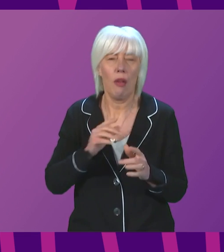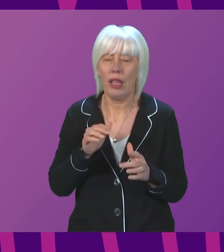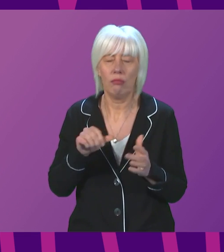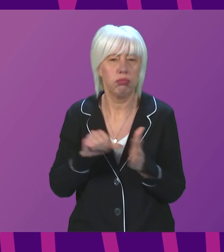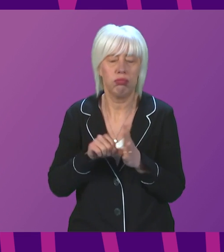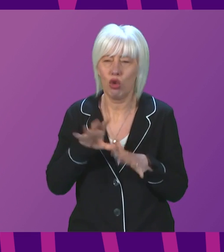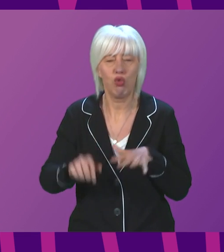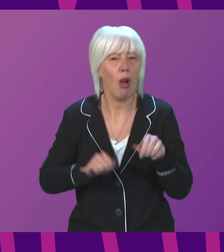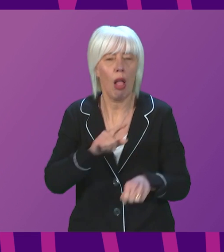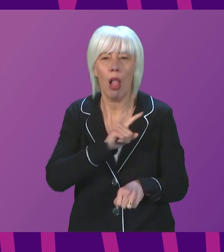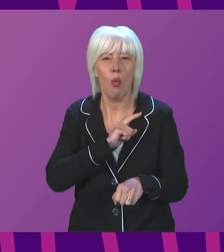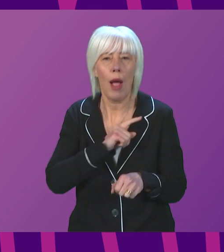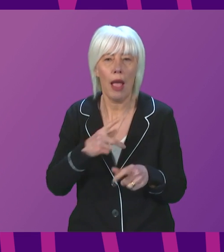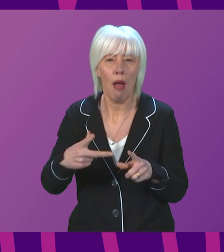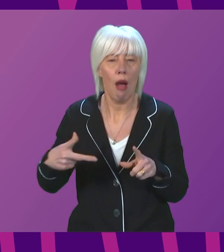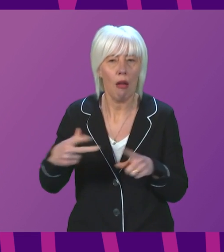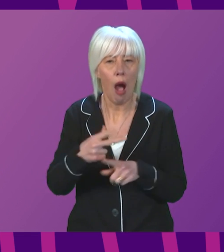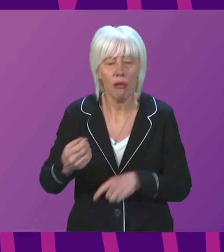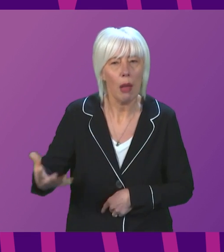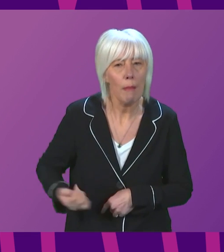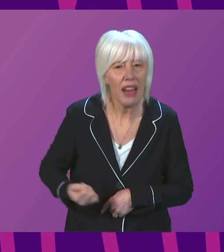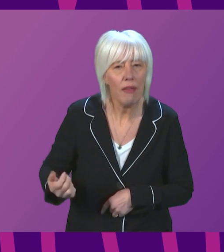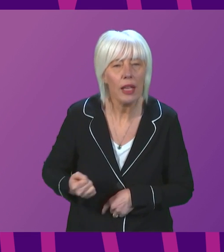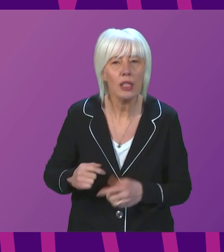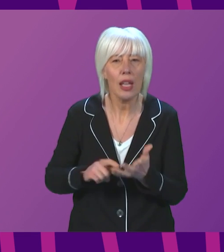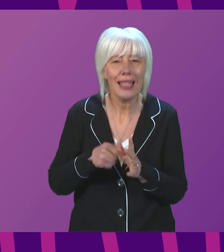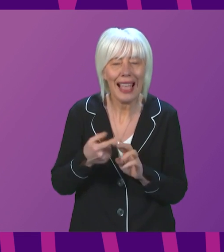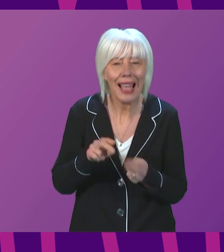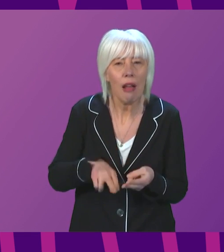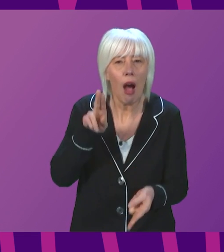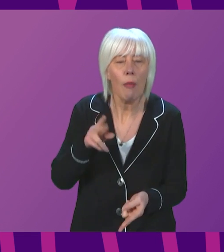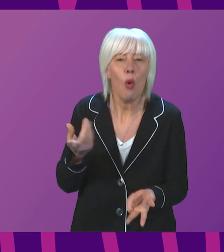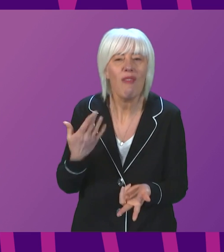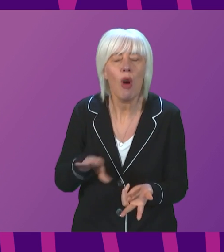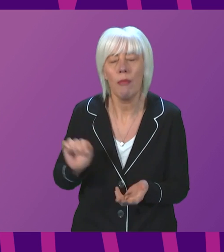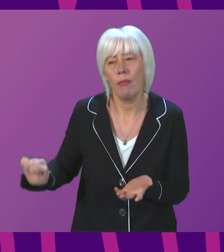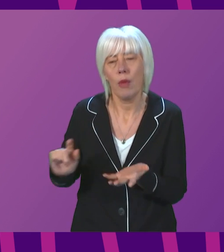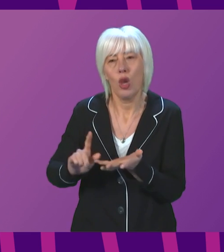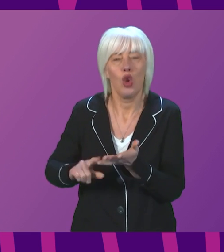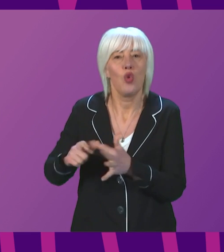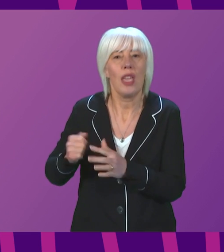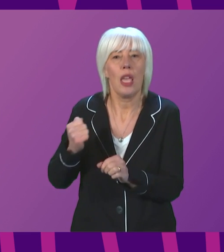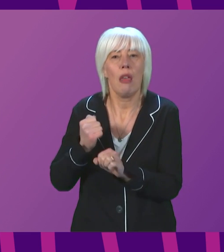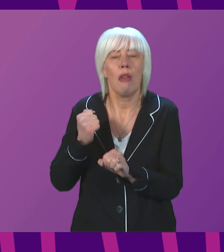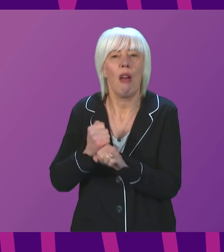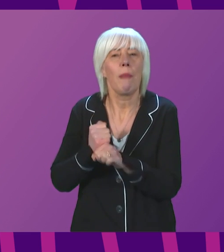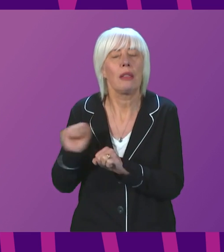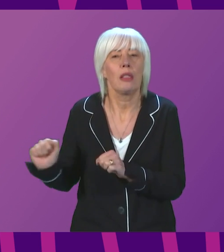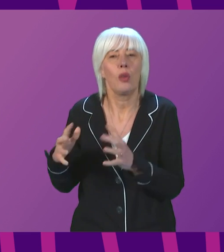rises that are being imposed by the Conservative Government at Westminster and because of its